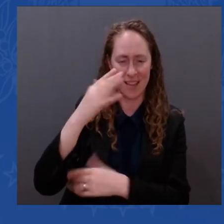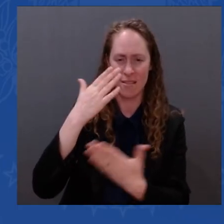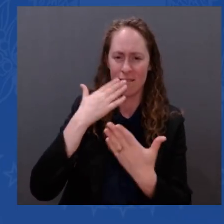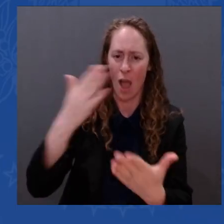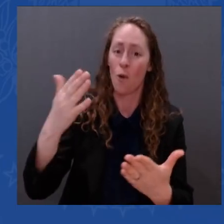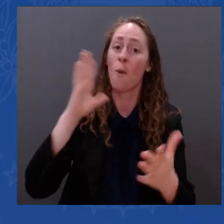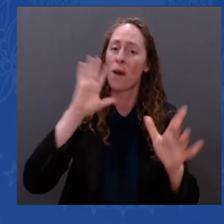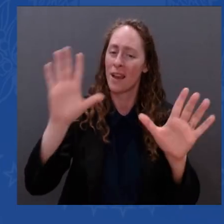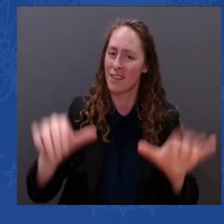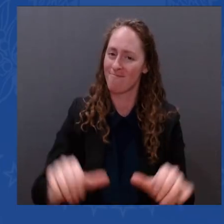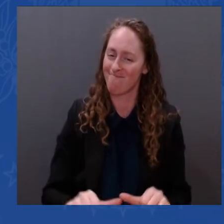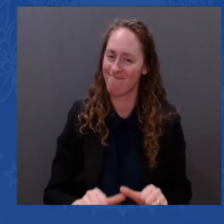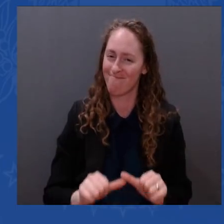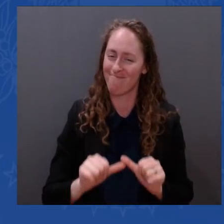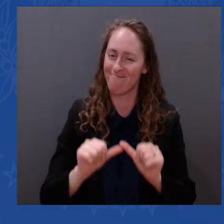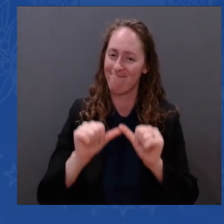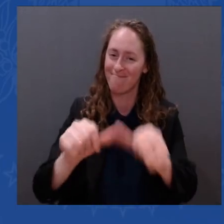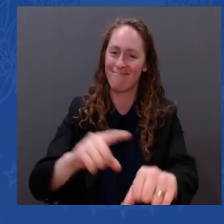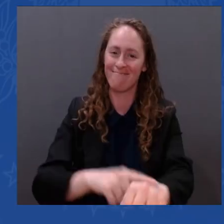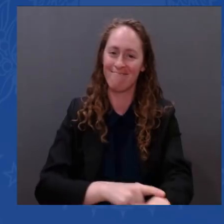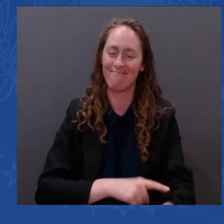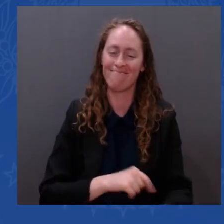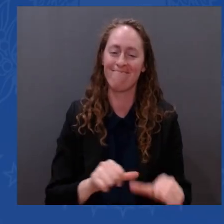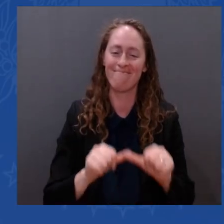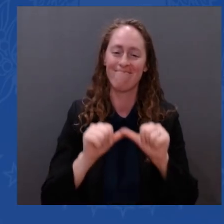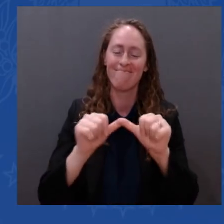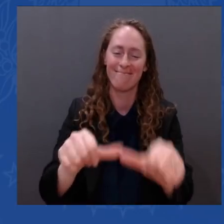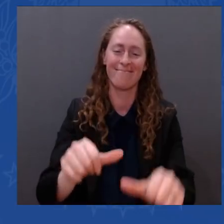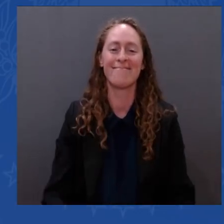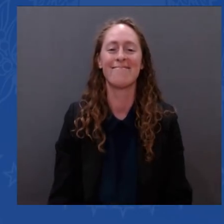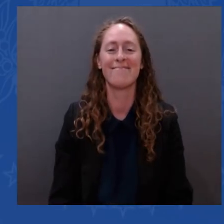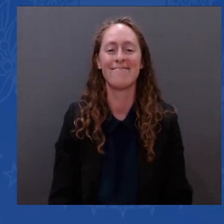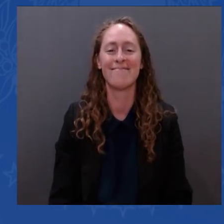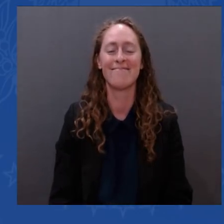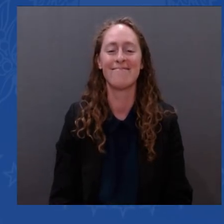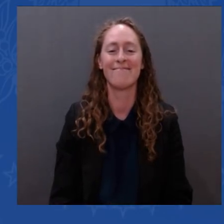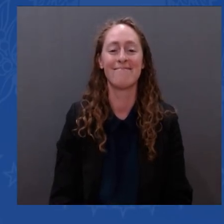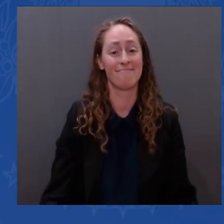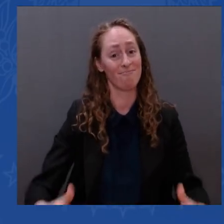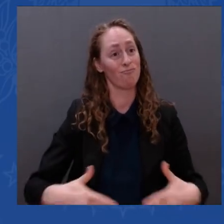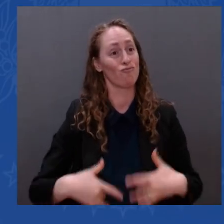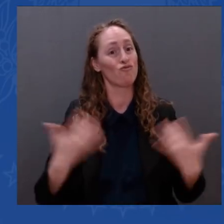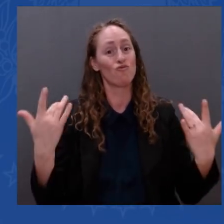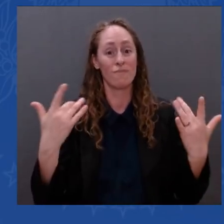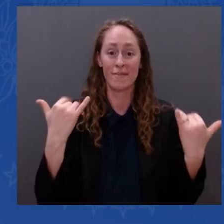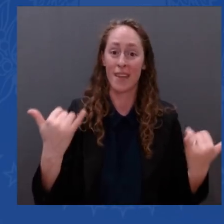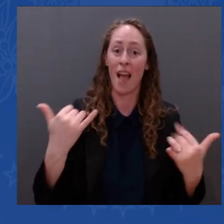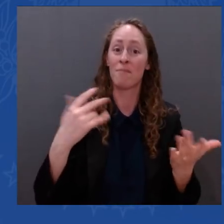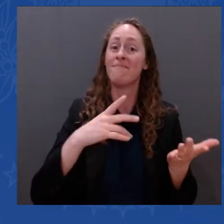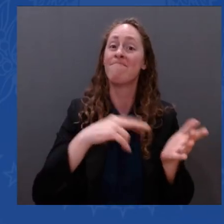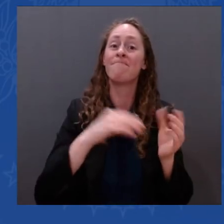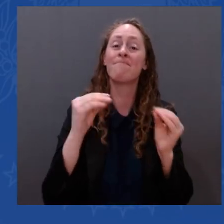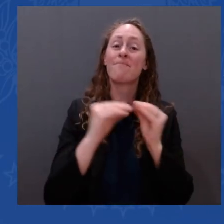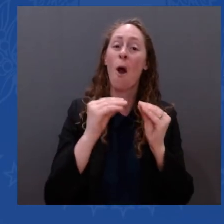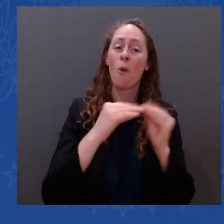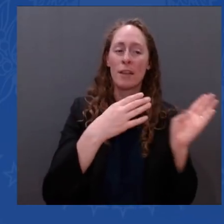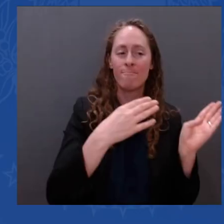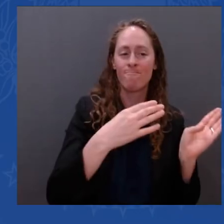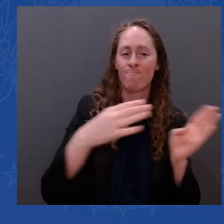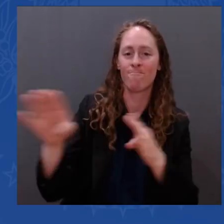And that's what we're shooting for. Our administration is setting ambitious standards to cut pollution in cars and trucks and boost --